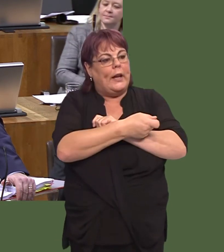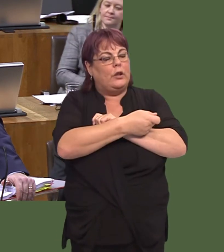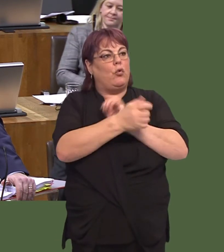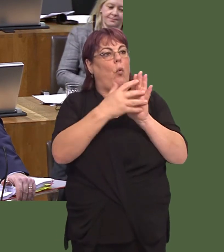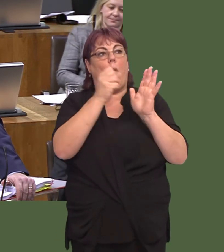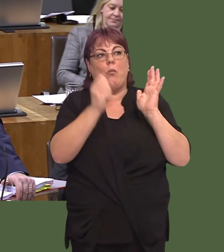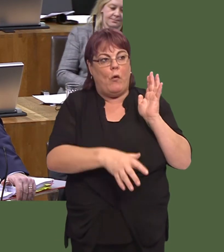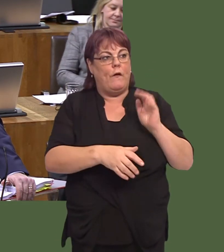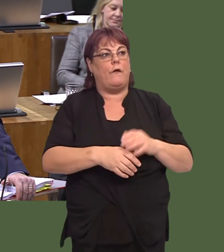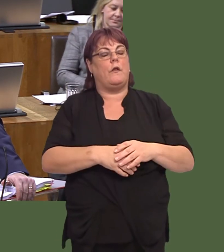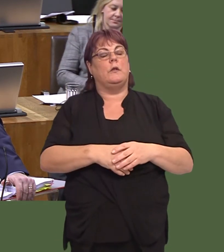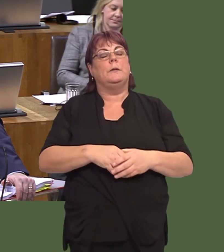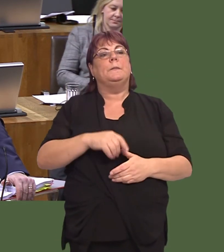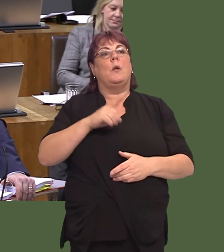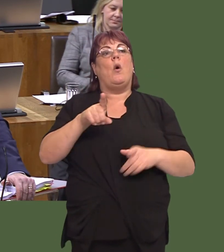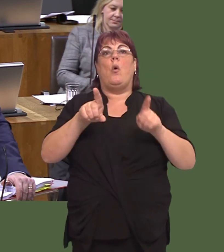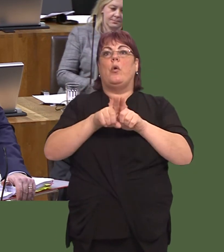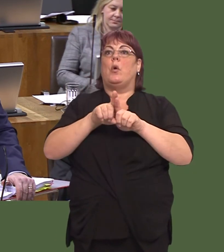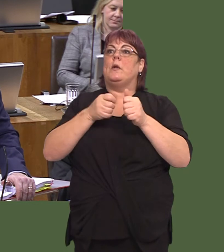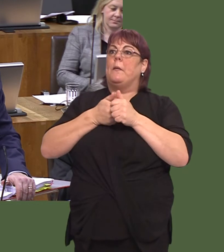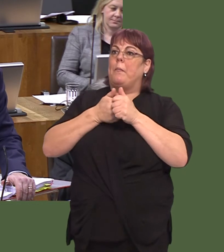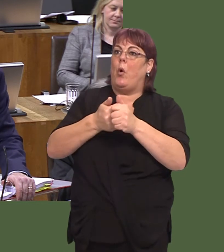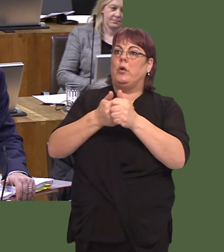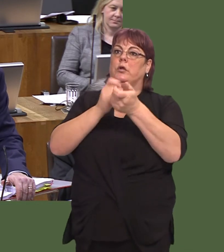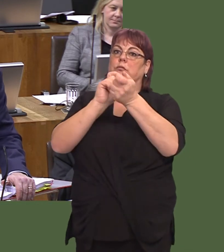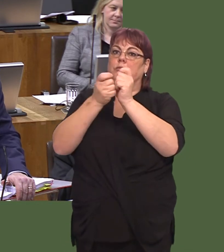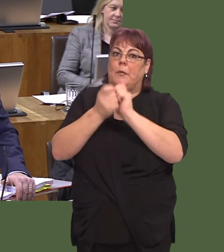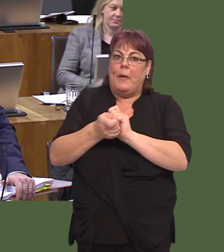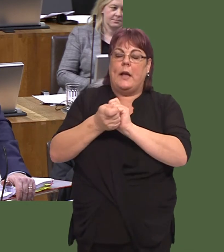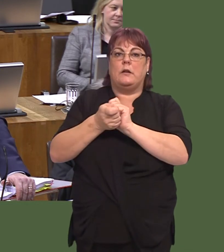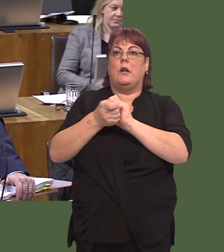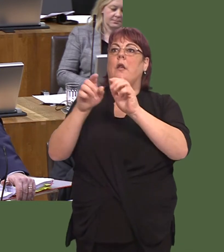We also support efforts to amend the EU (Withdrawal) Billówhenever itís introducedóto ensure